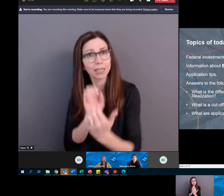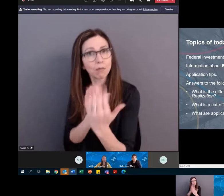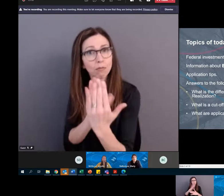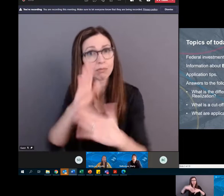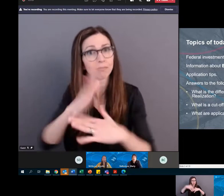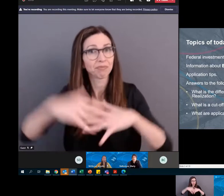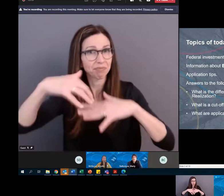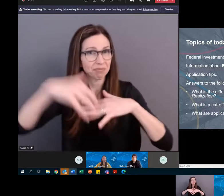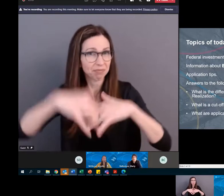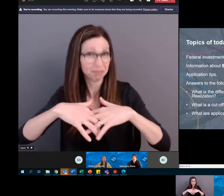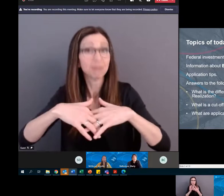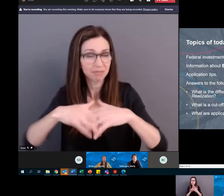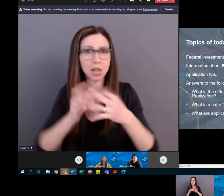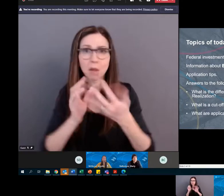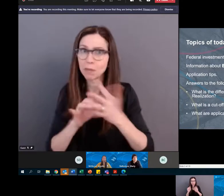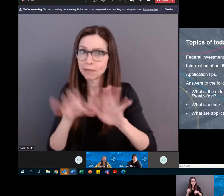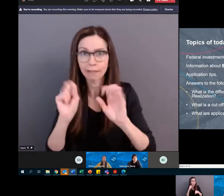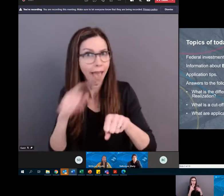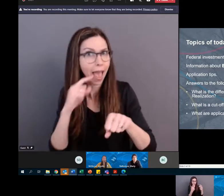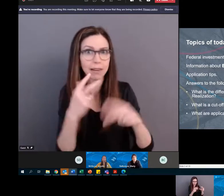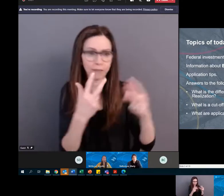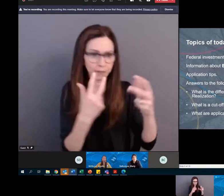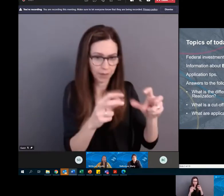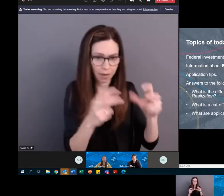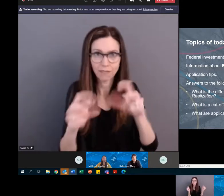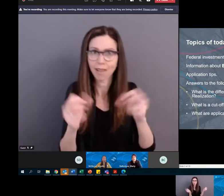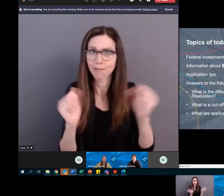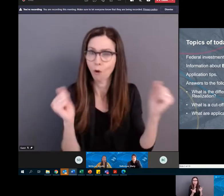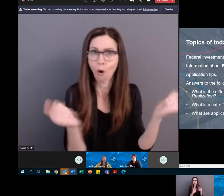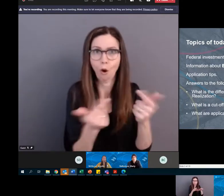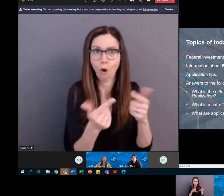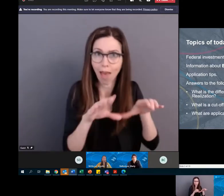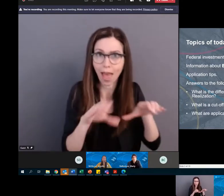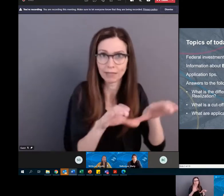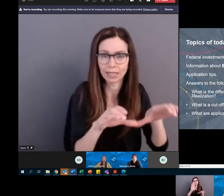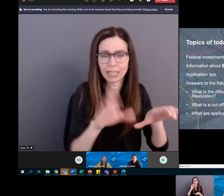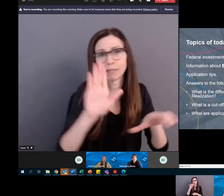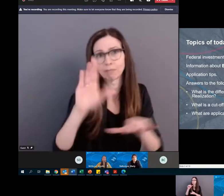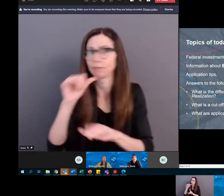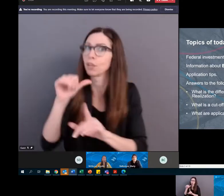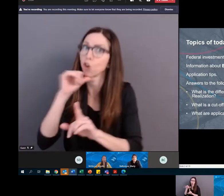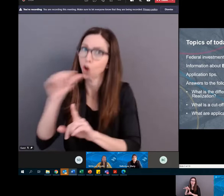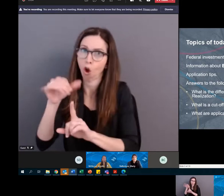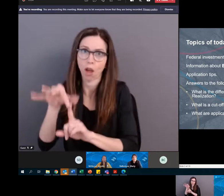fund all activities (except touring) that are funded in the other programs,